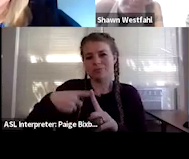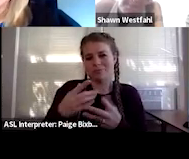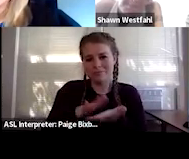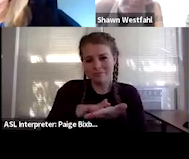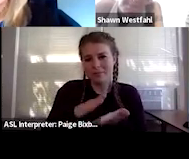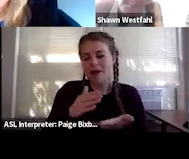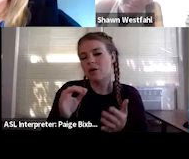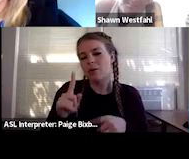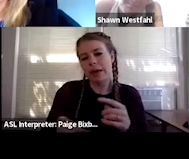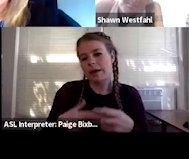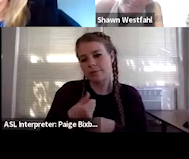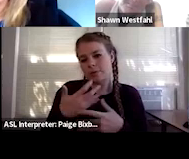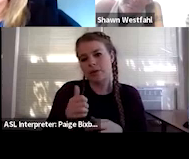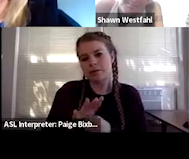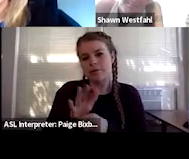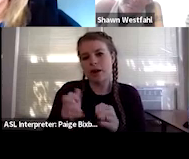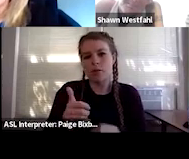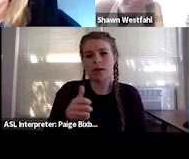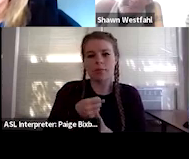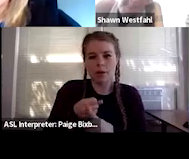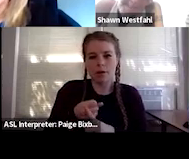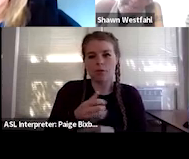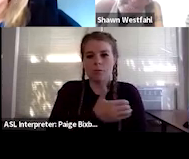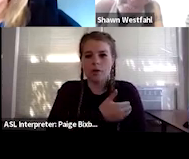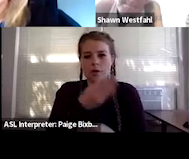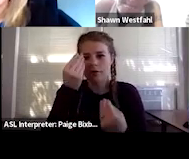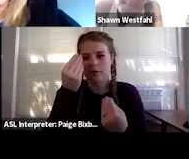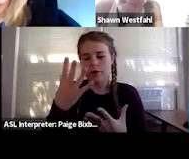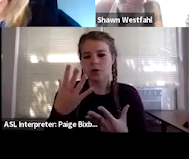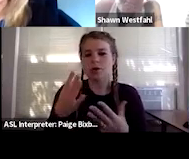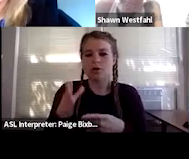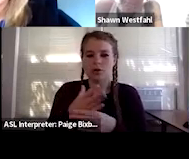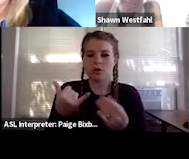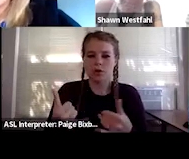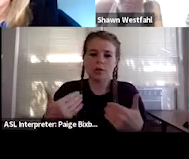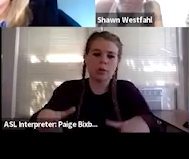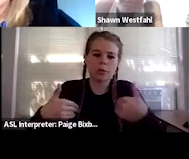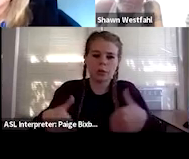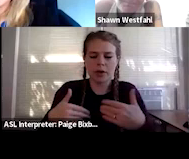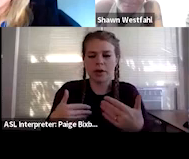how impactful and powerful the information shared today was. And so huge, huge gratitude.